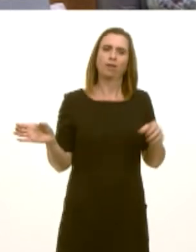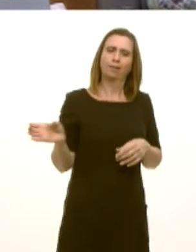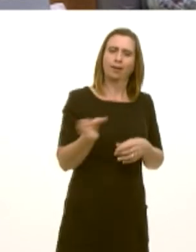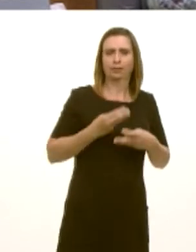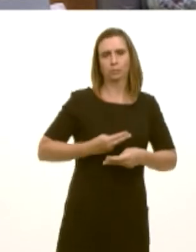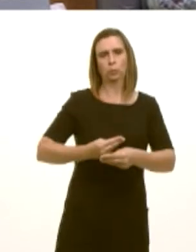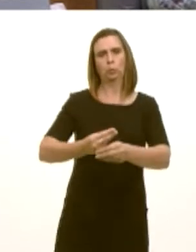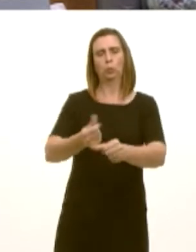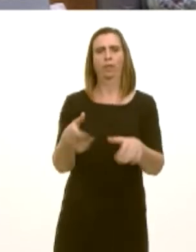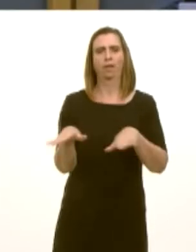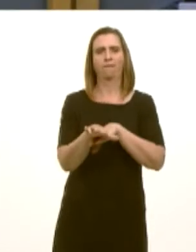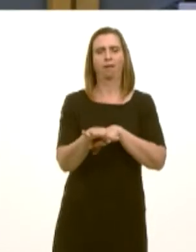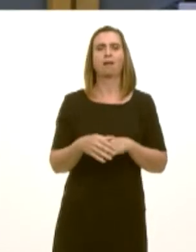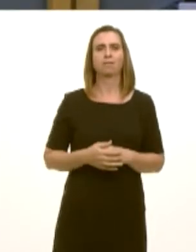for that provision. Y Llywydd / The Presiding Officer: Thank you, First Minister.